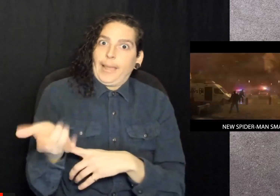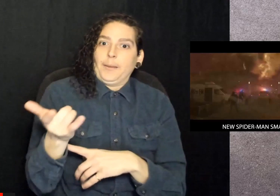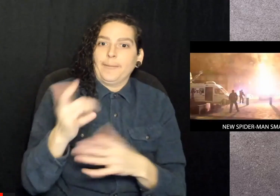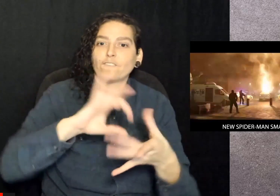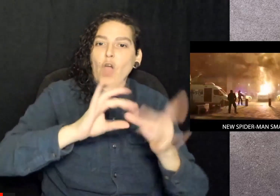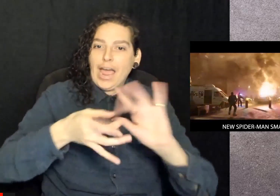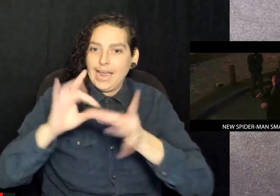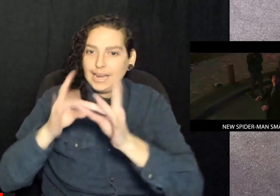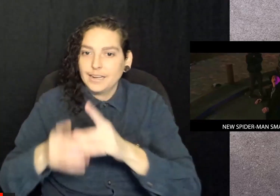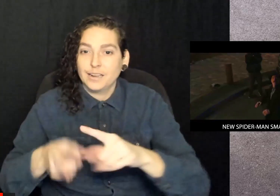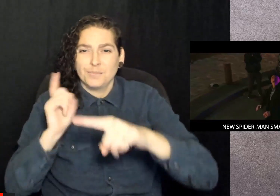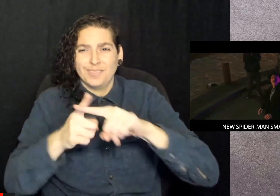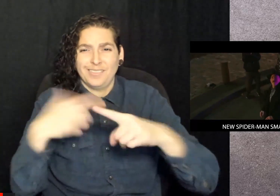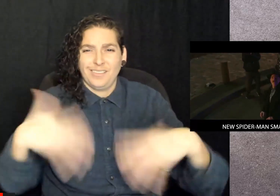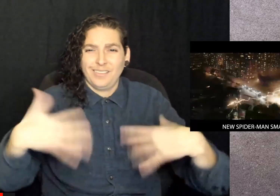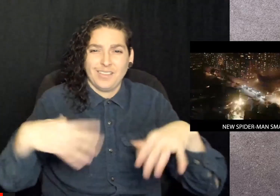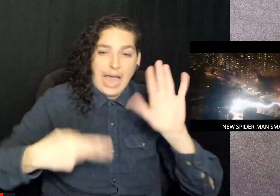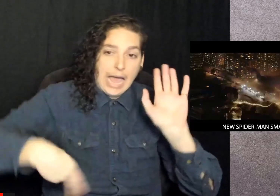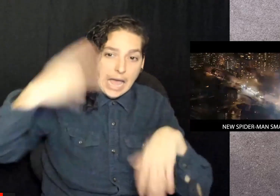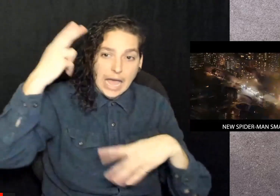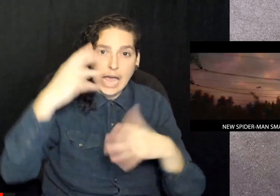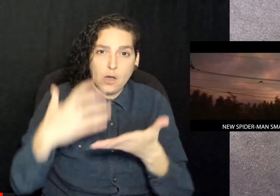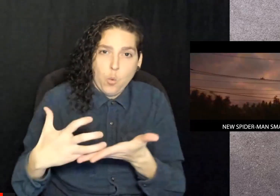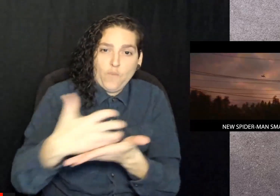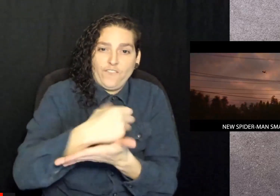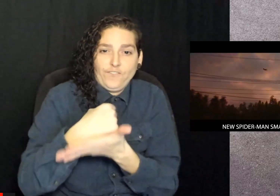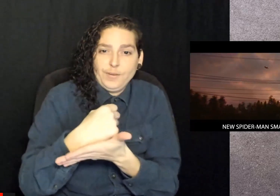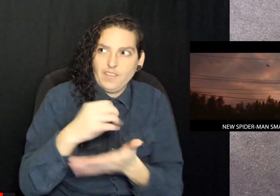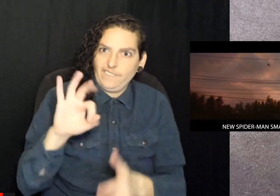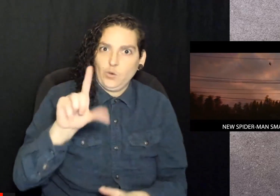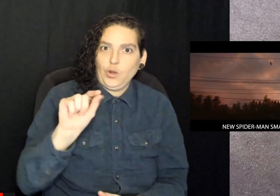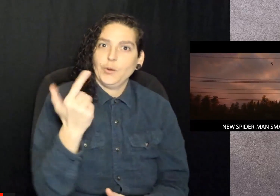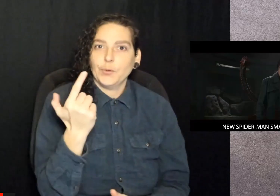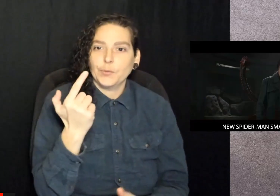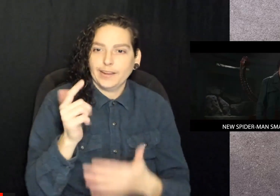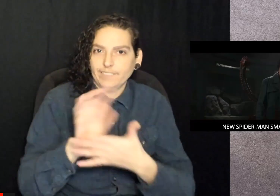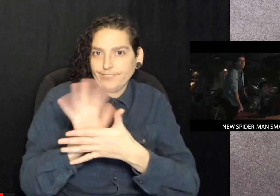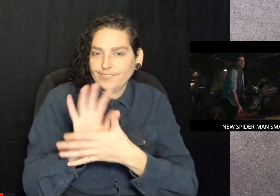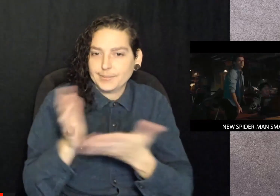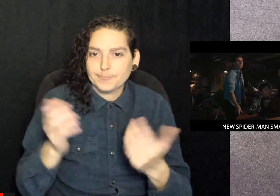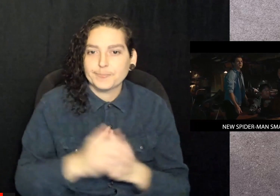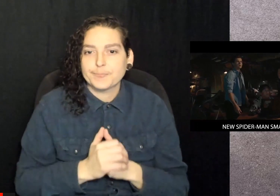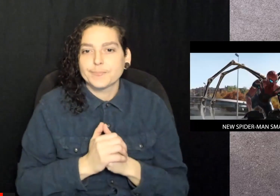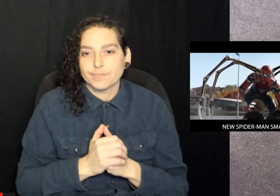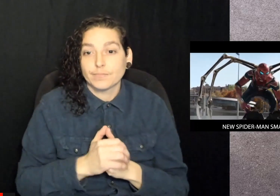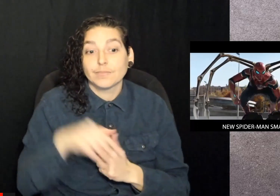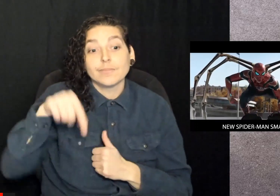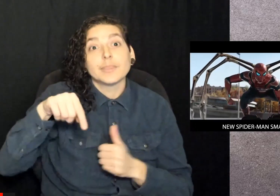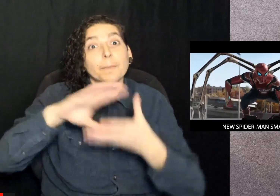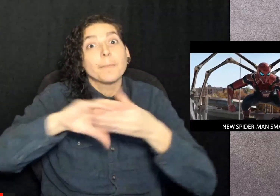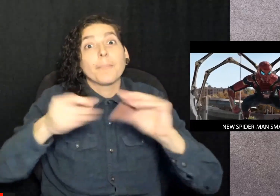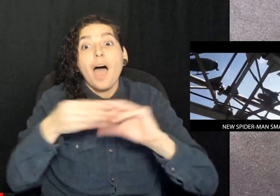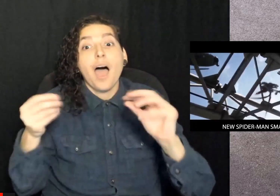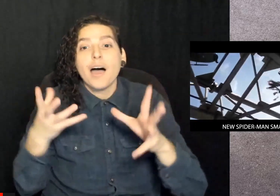the best ever debut for the Spider-Man franchise and it's already the highest grossing film of 2021